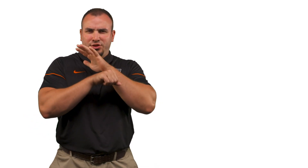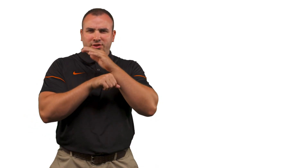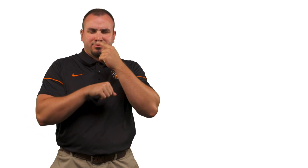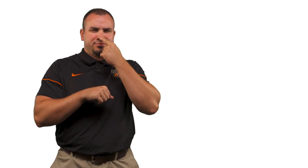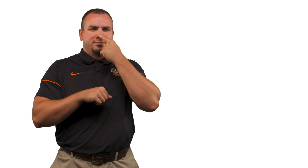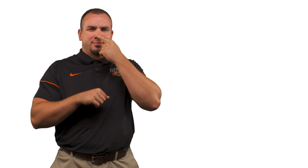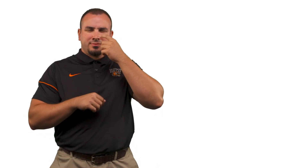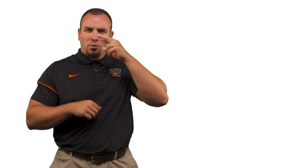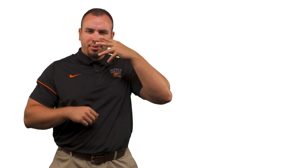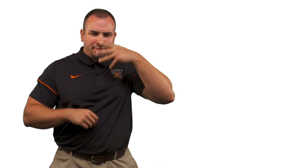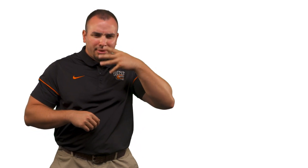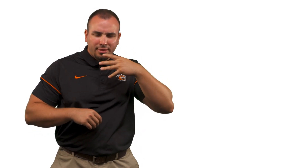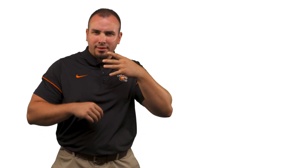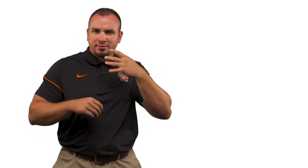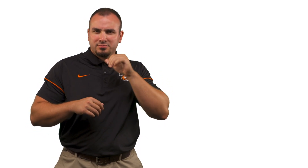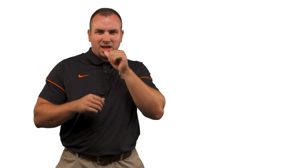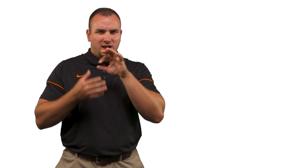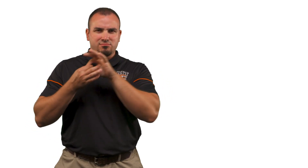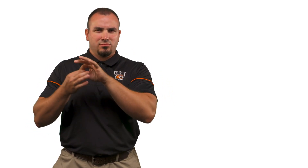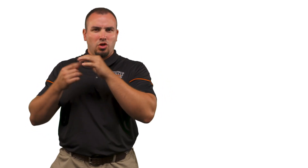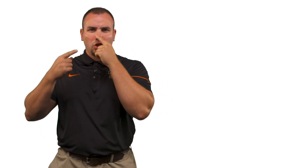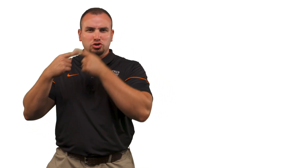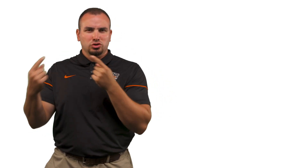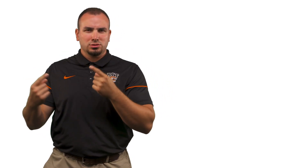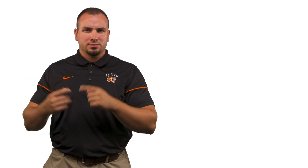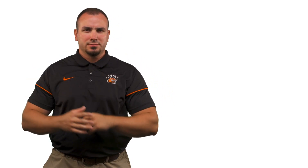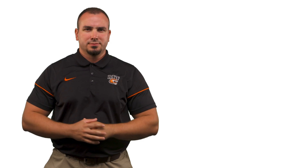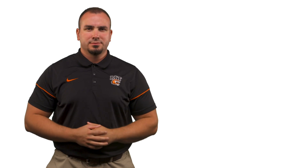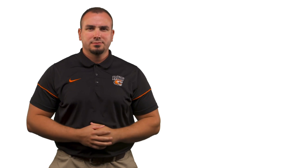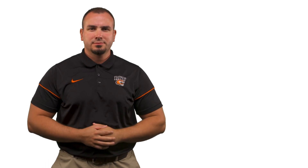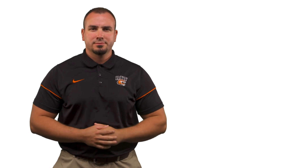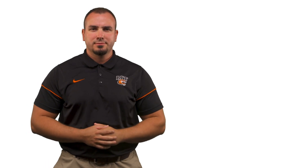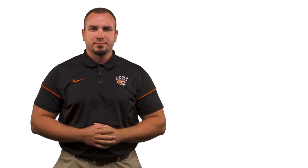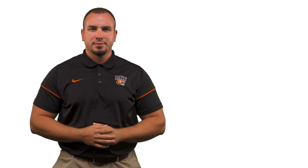Congestion or runny nose not related to allergies.